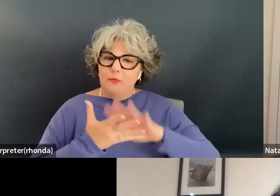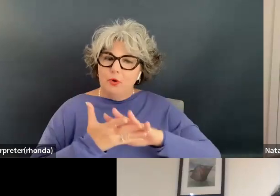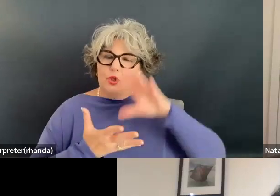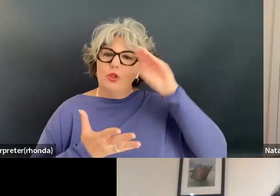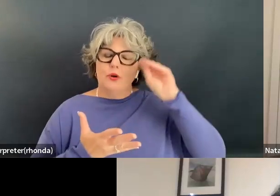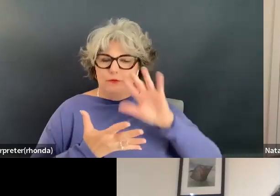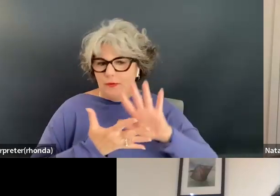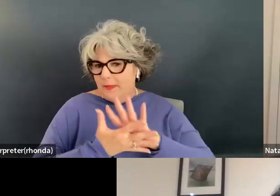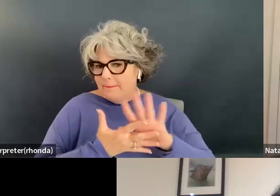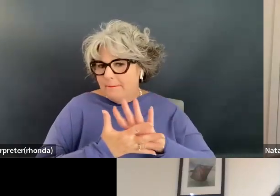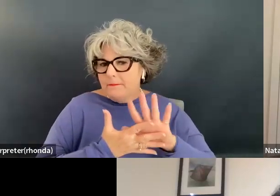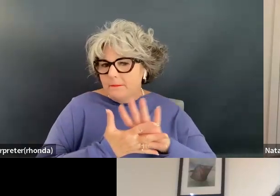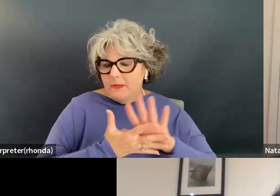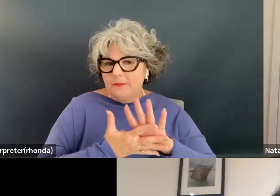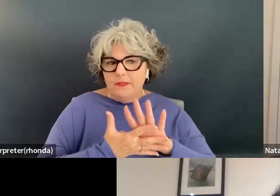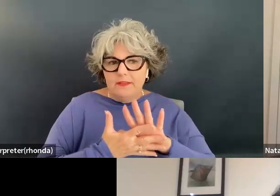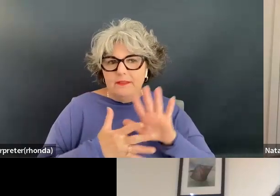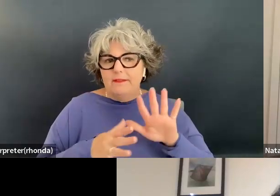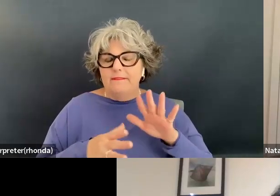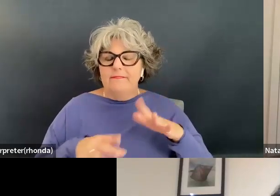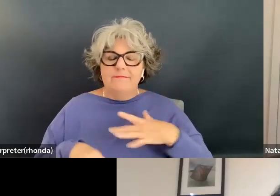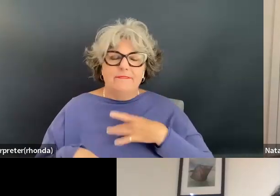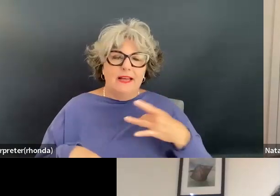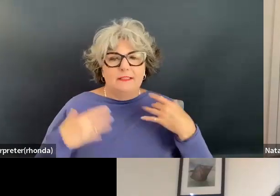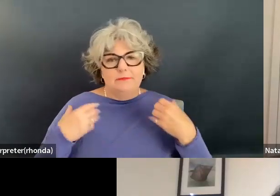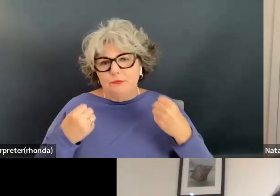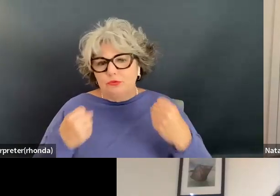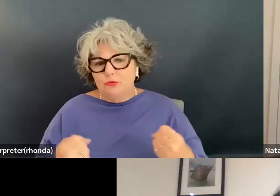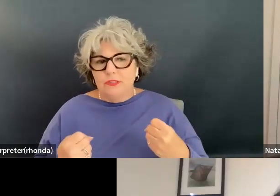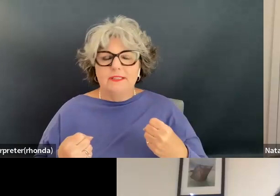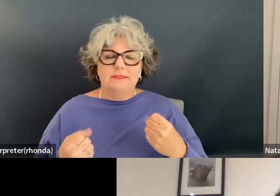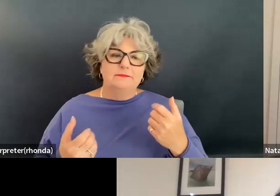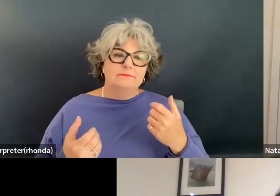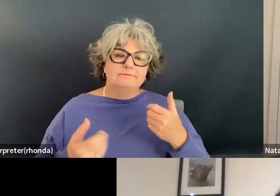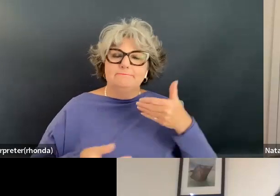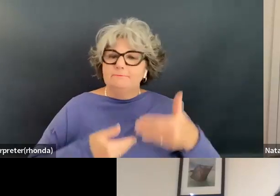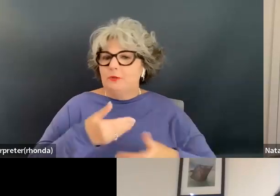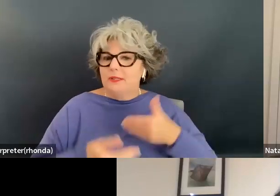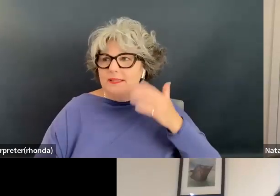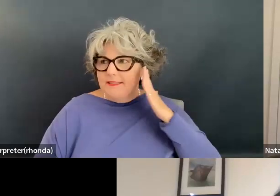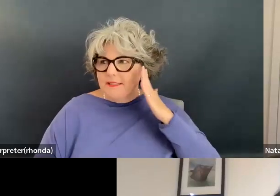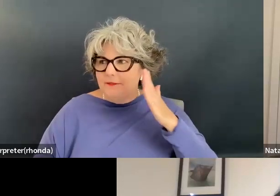in regards to finding resiliency and taking steps forwards in recovery